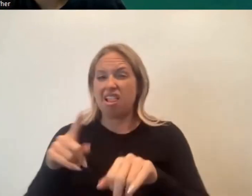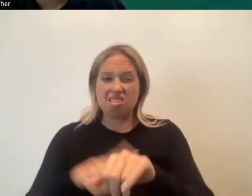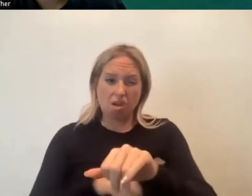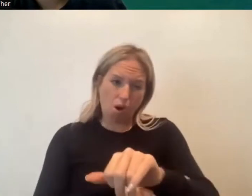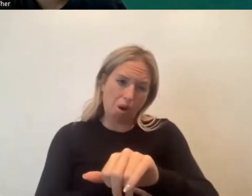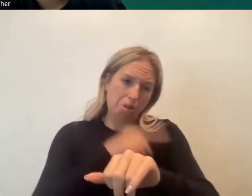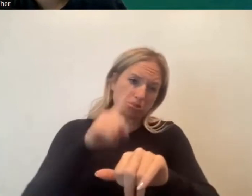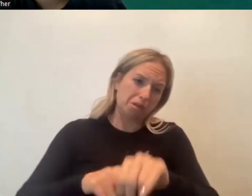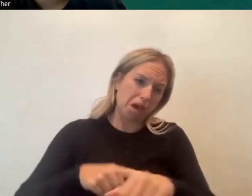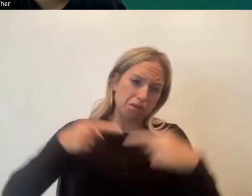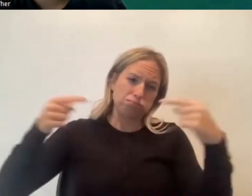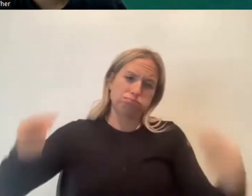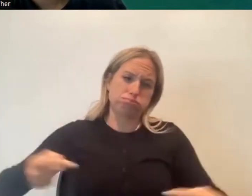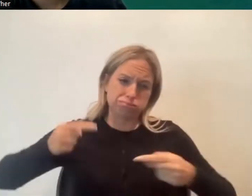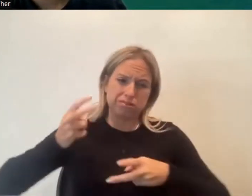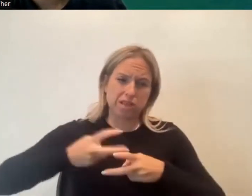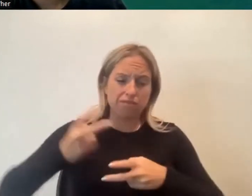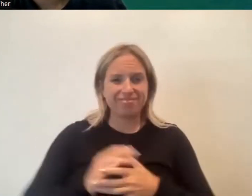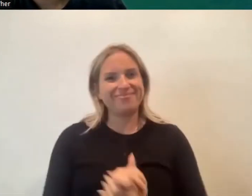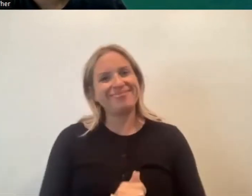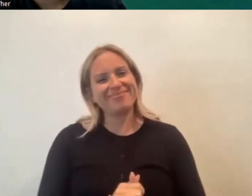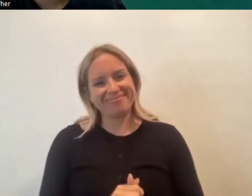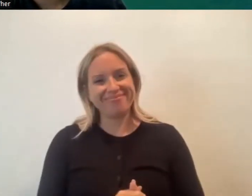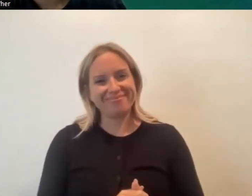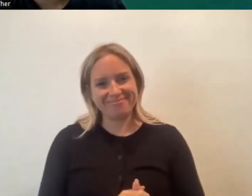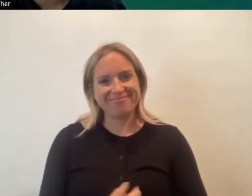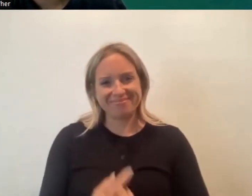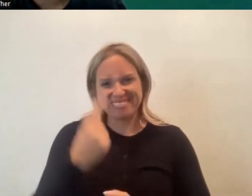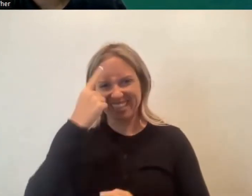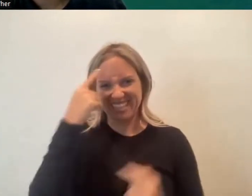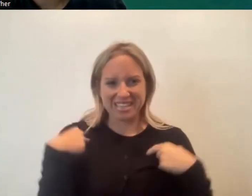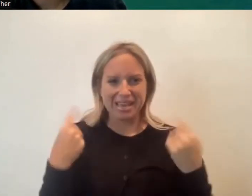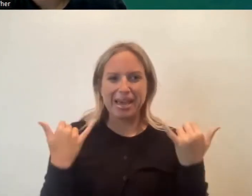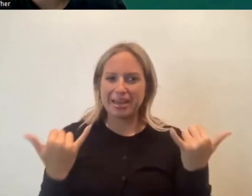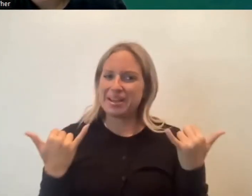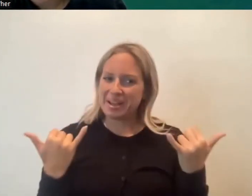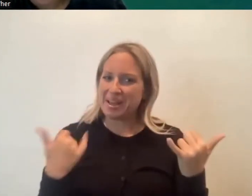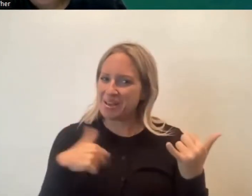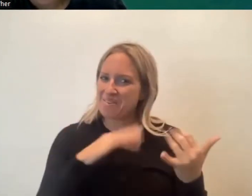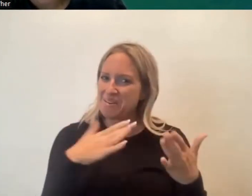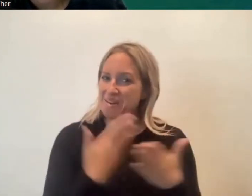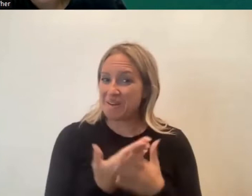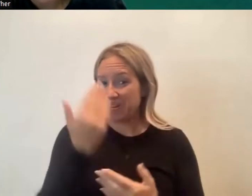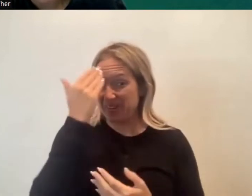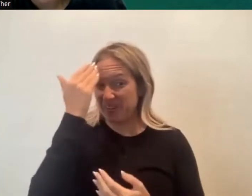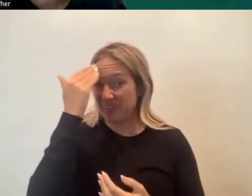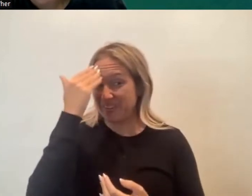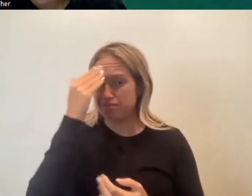Mike: I think by this point, most everybody probably knows that it's a frustrating process.